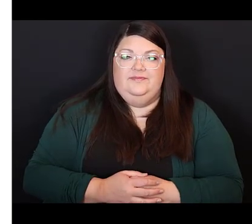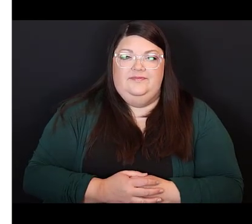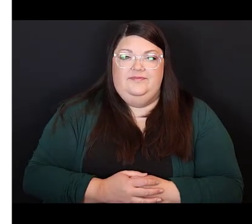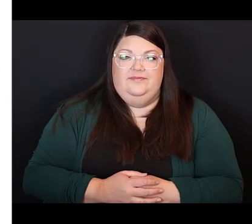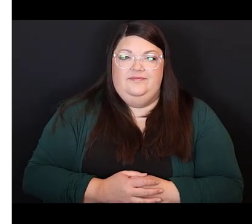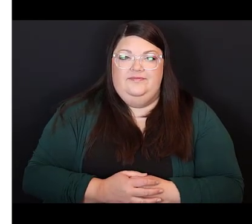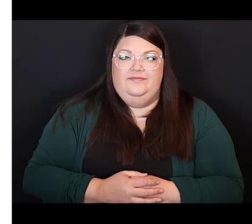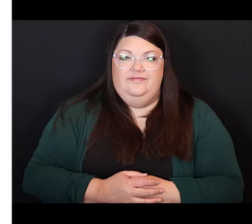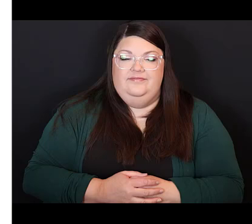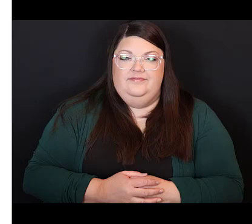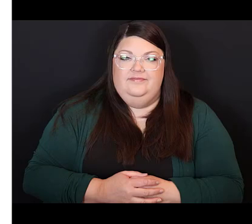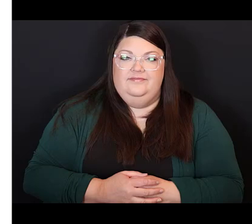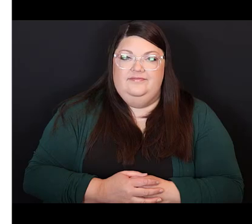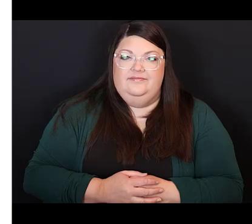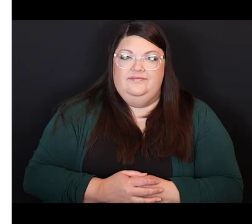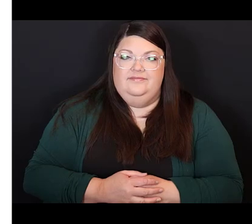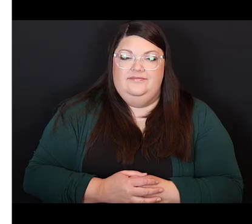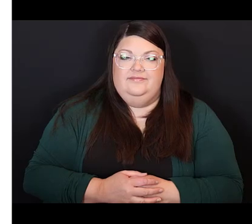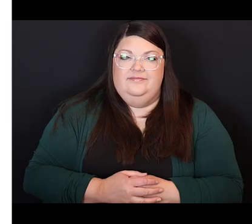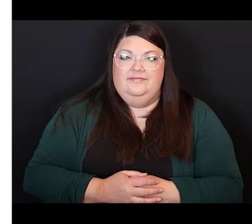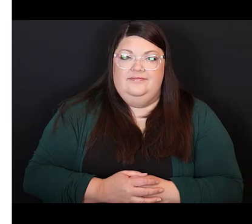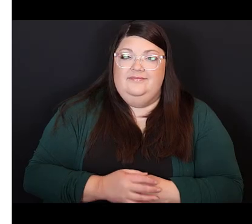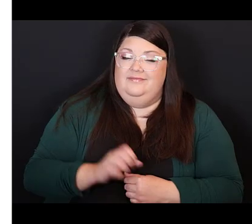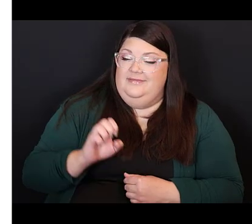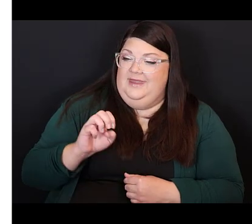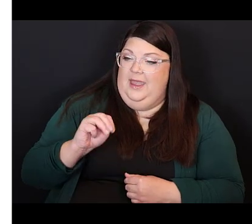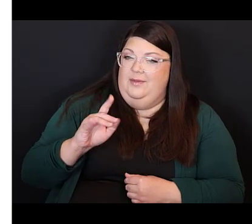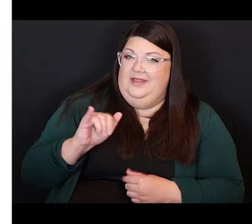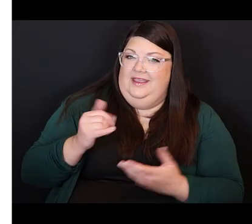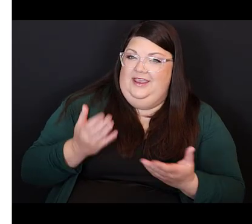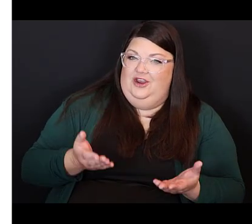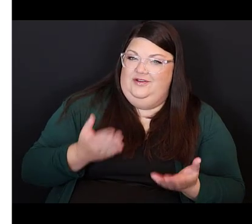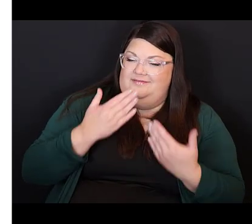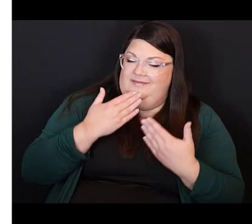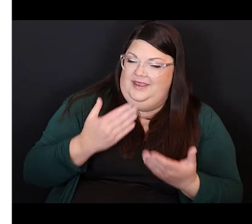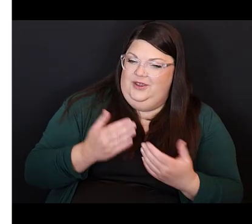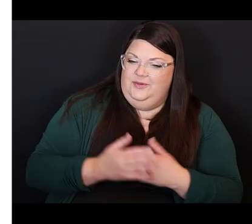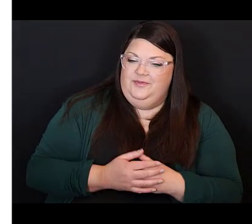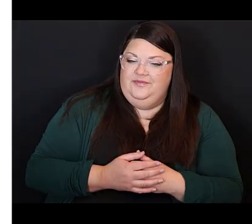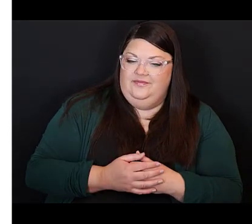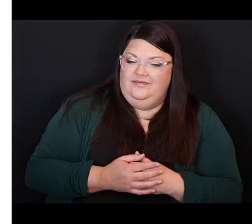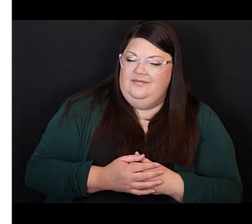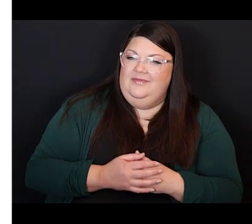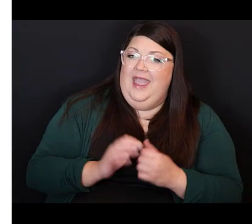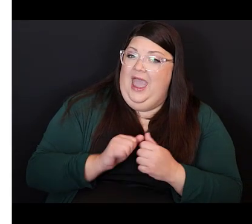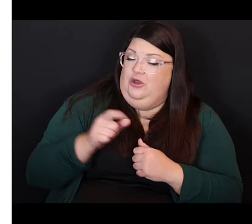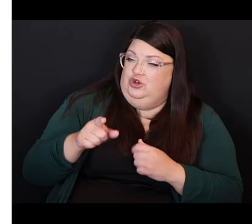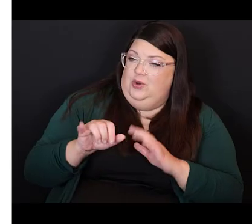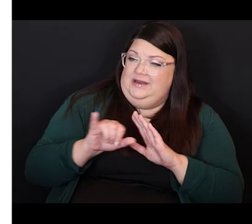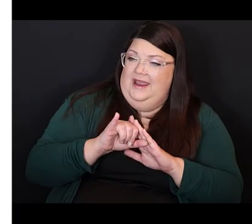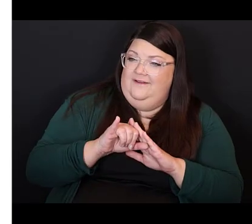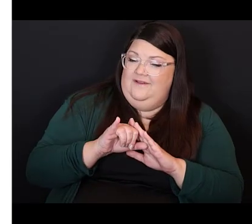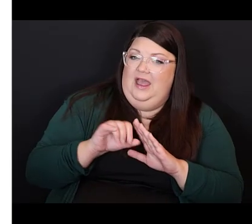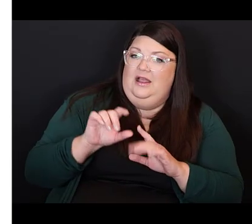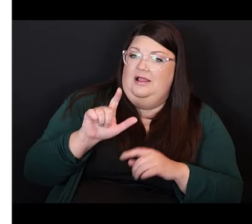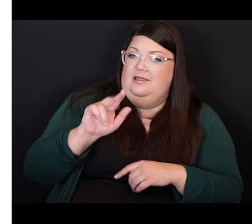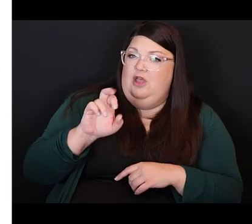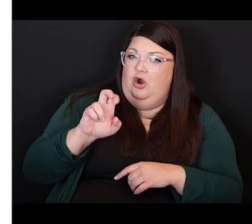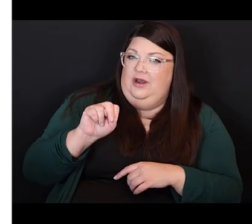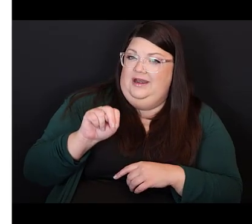[Emily] Emily here. Thank you. How did you identify Lauren as a